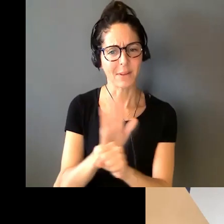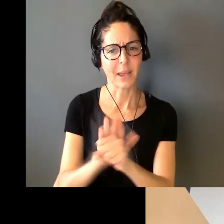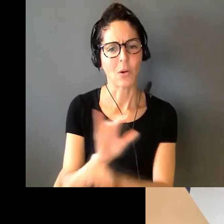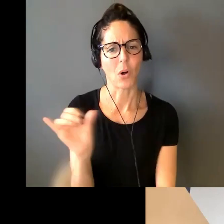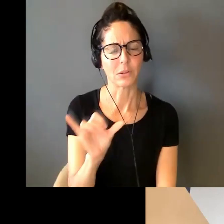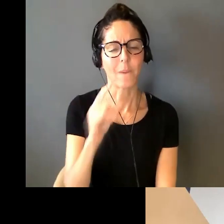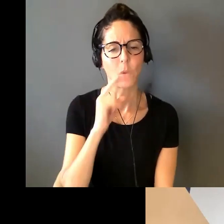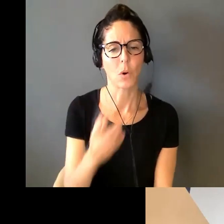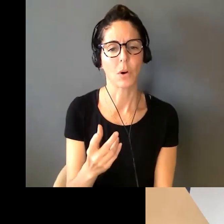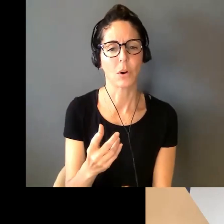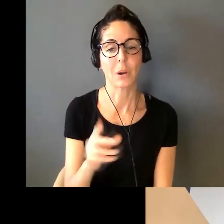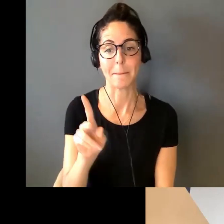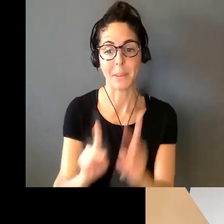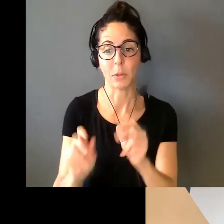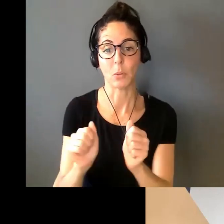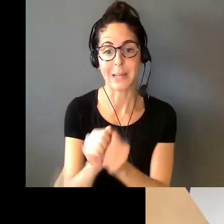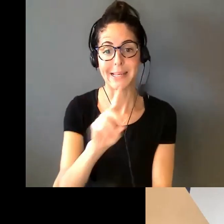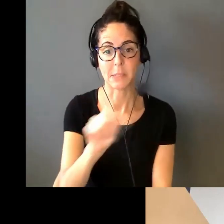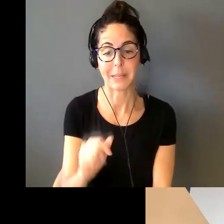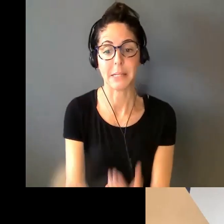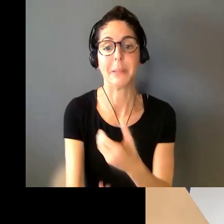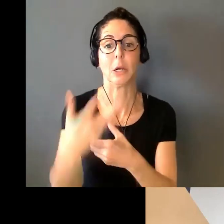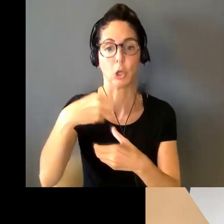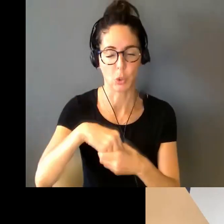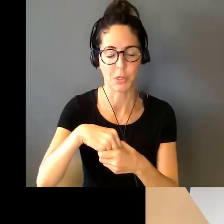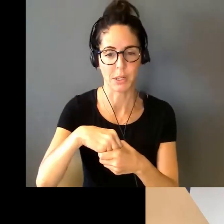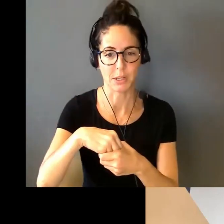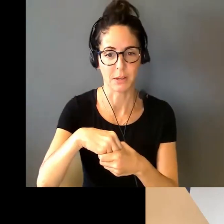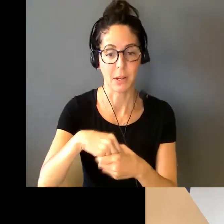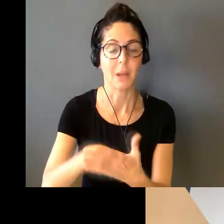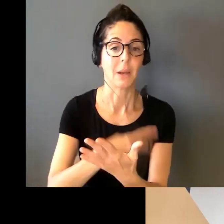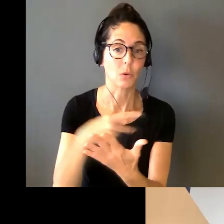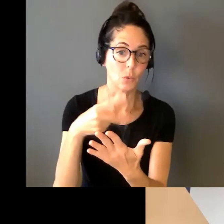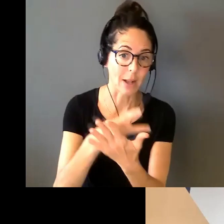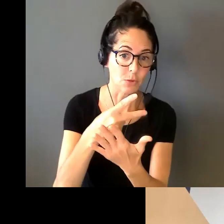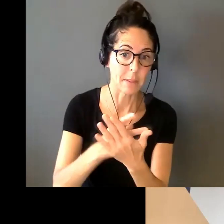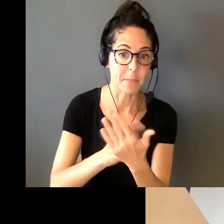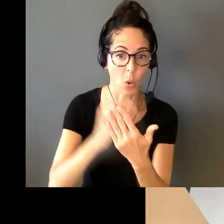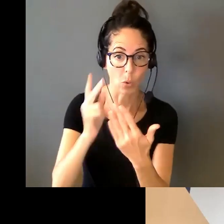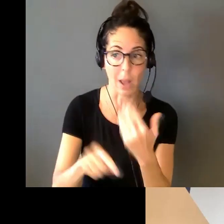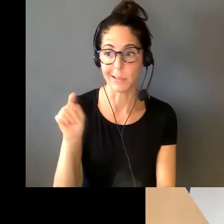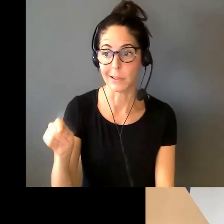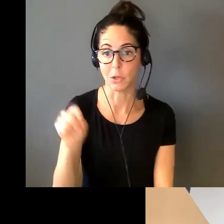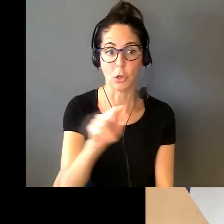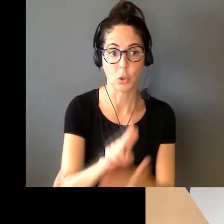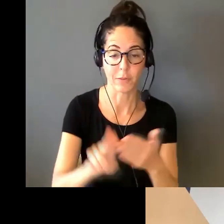of people with disability within graduate programs in universities and increase the